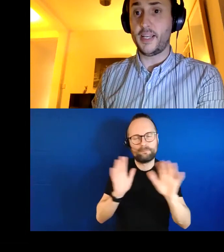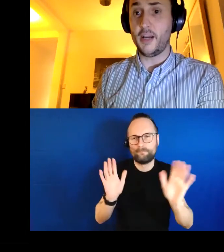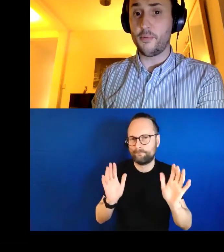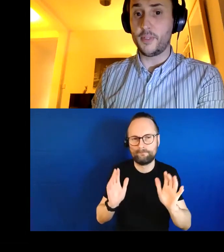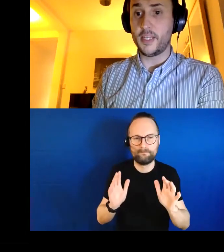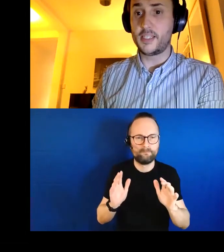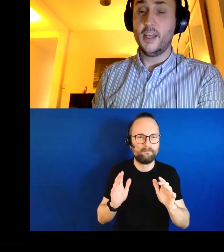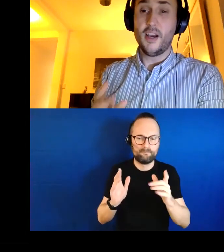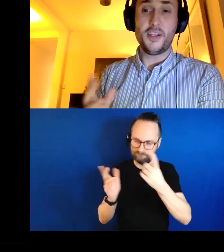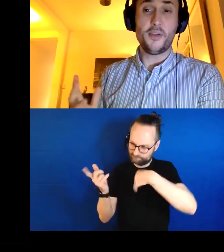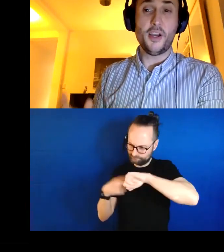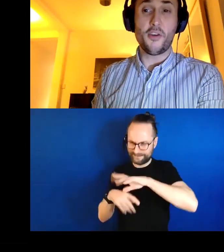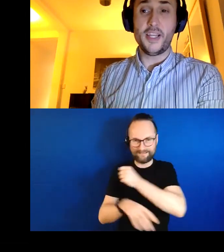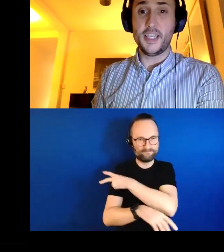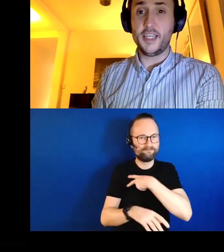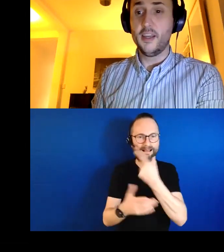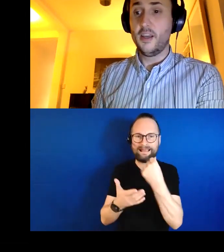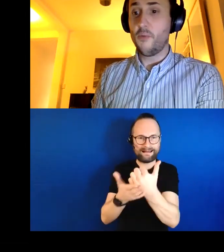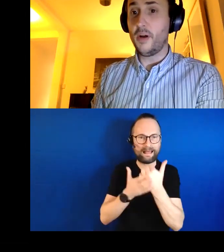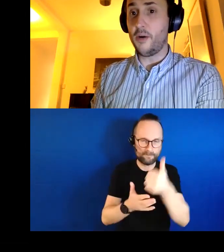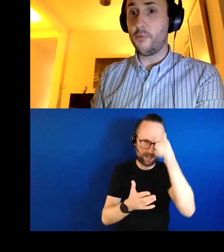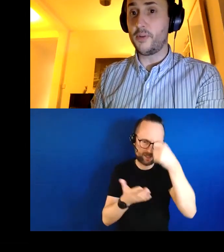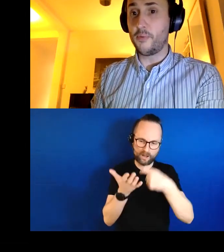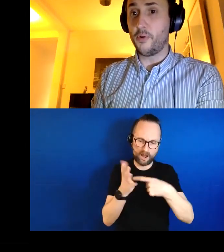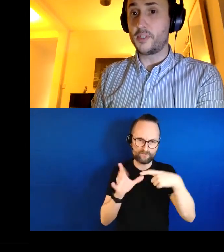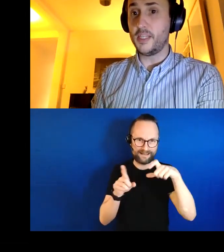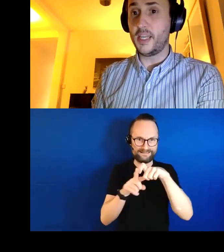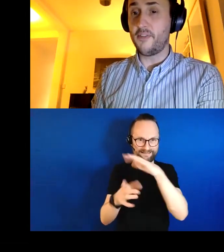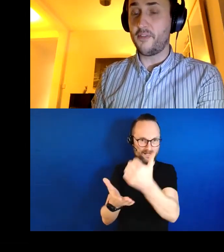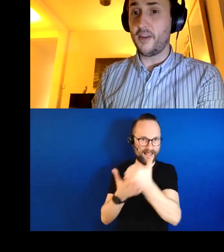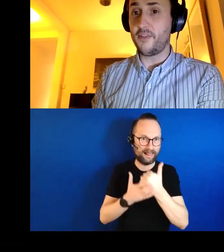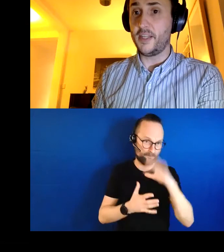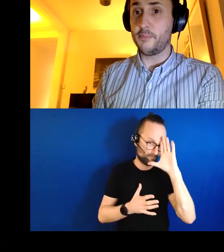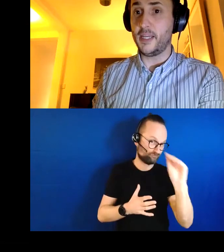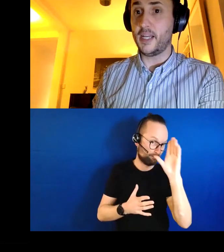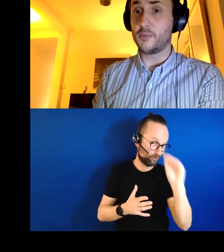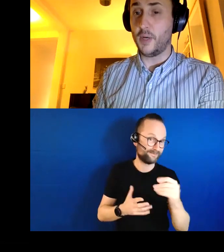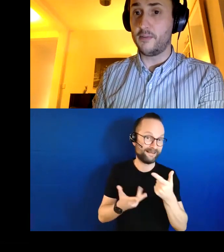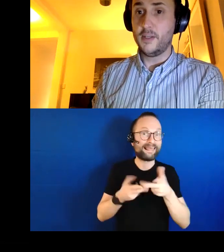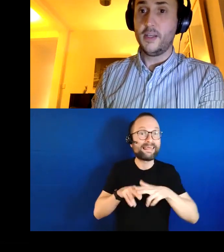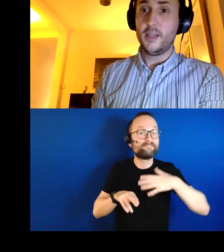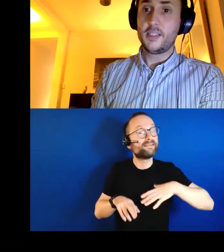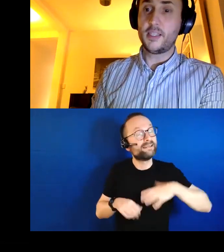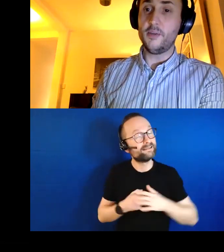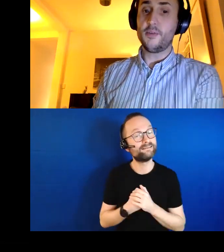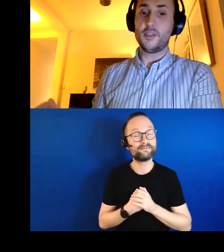sometimes people don't read and write as in the same way as fluent English speaker would speak but that's not a problem. We have people that could help with this.